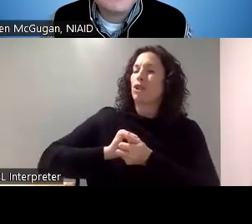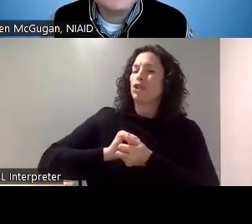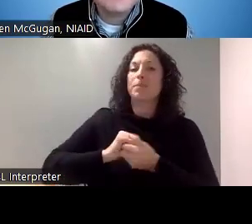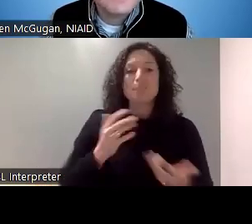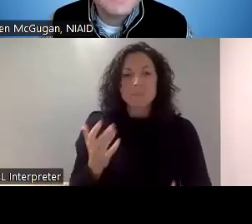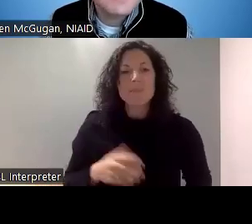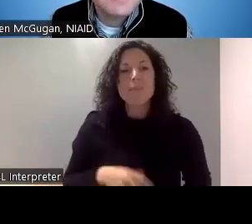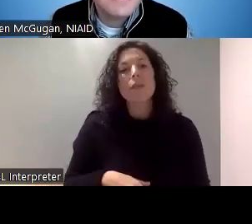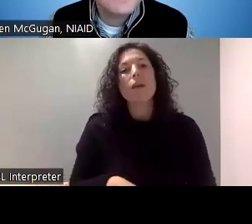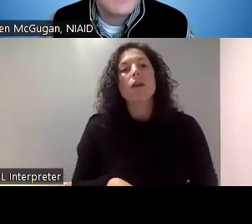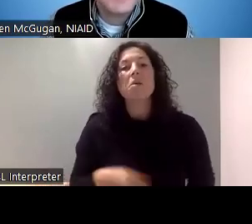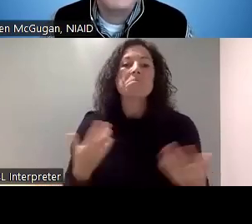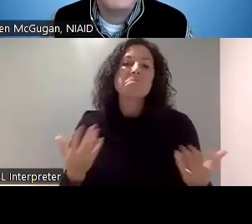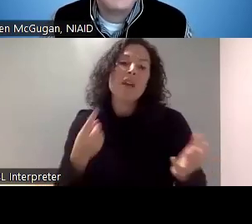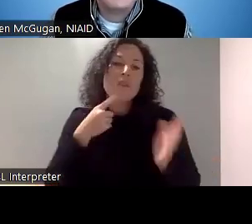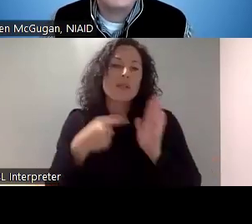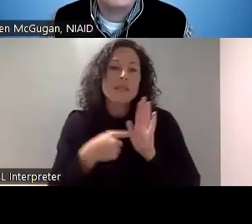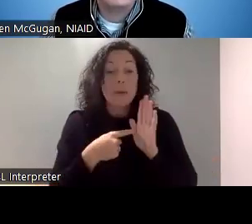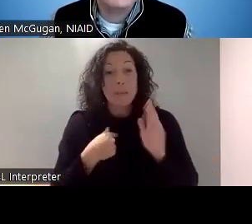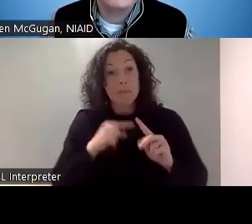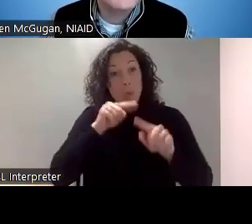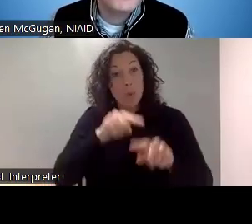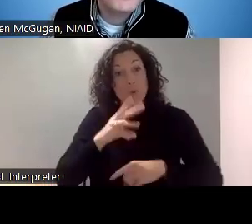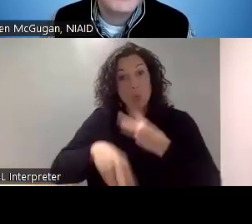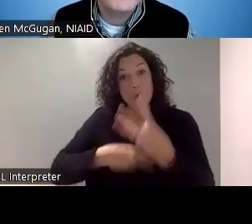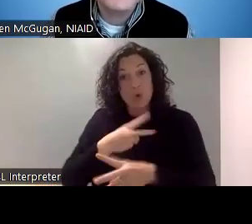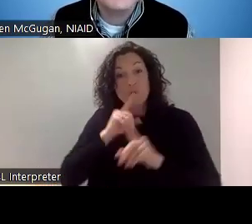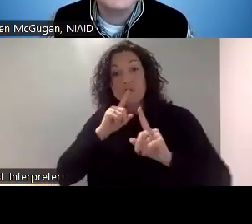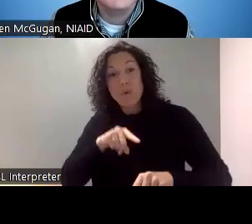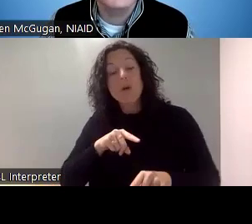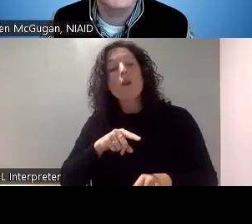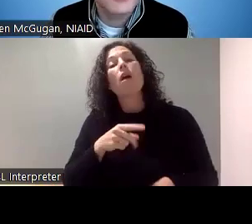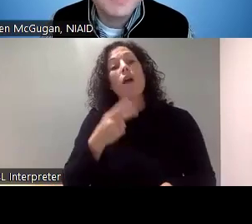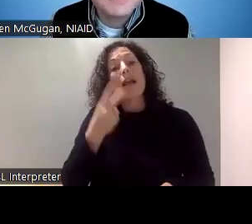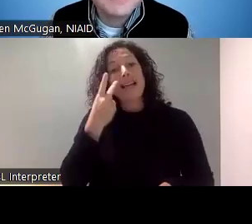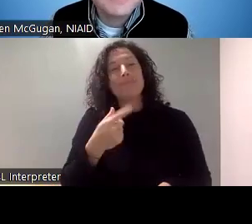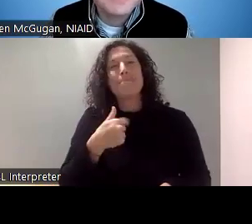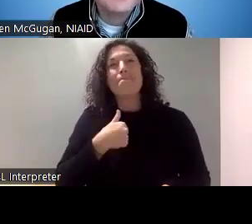let's say that I'm a researcher interested in Chagas disease,